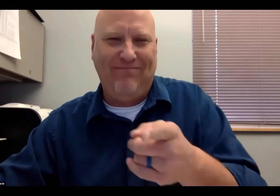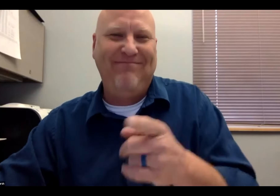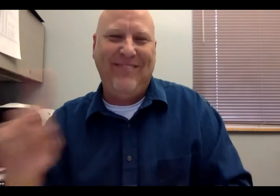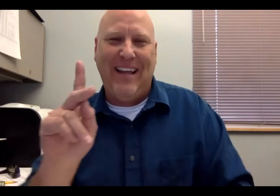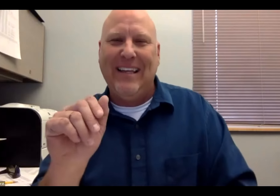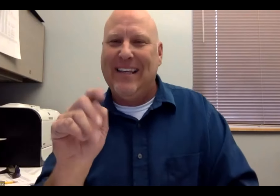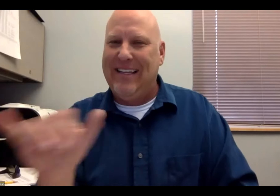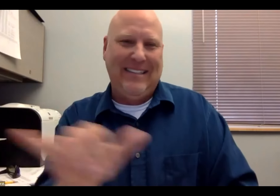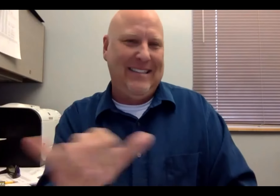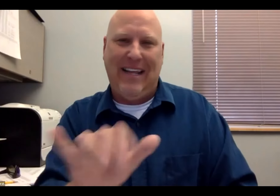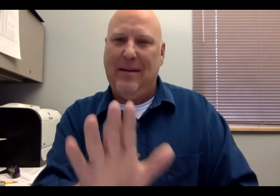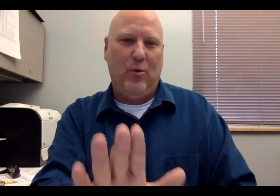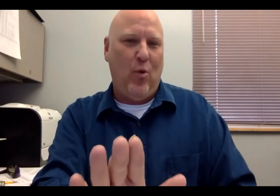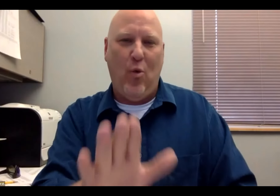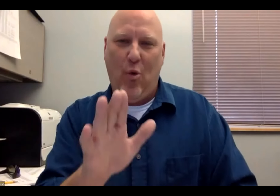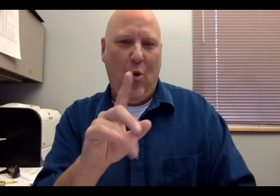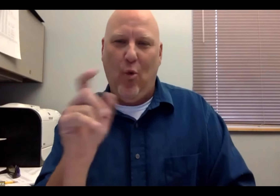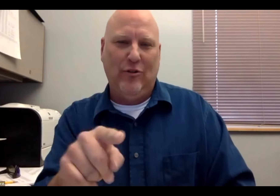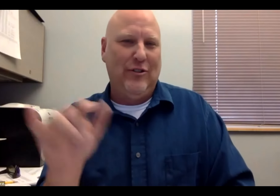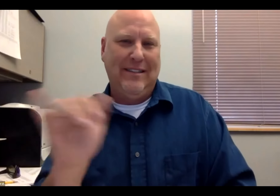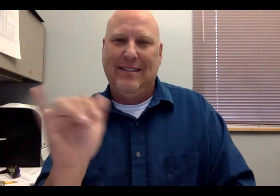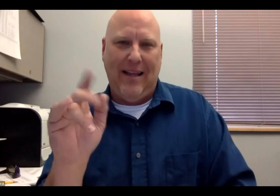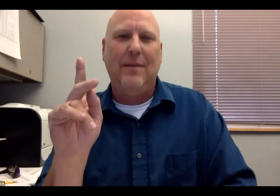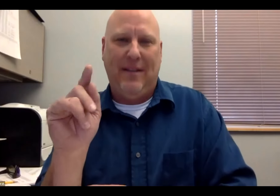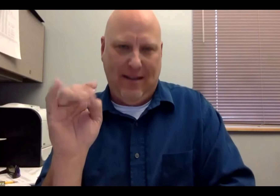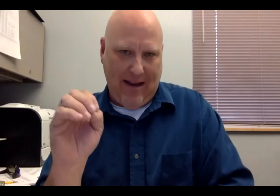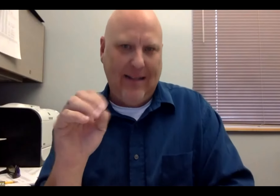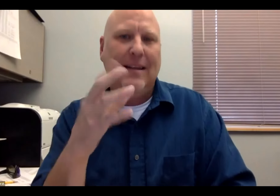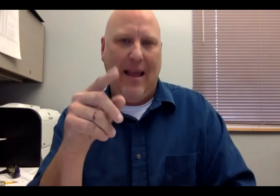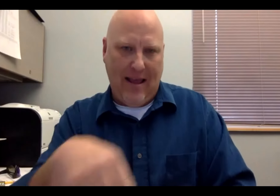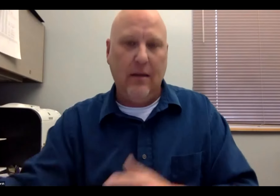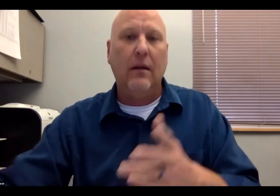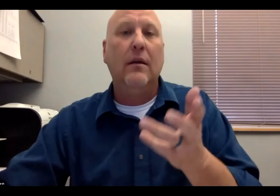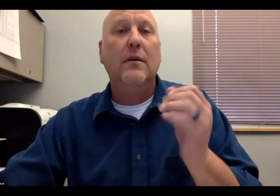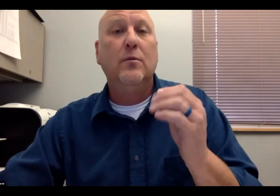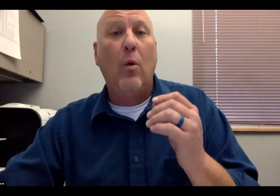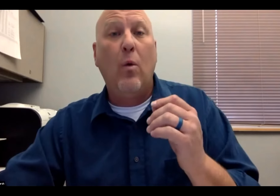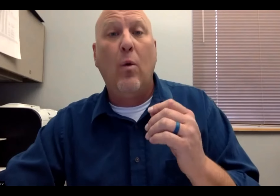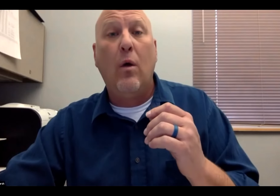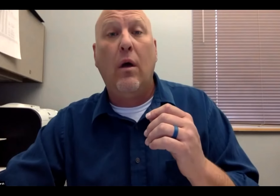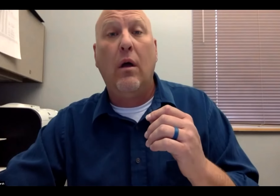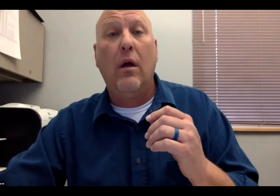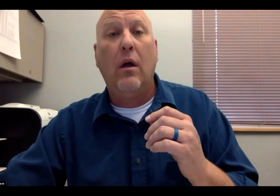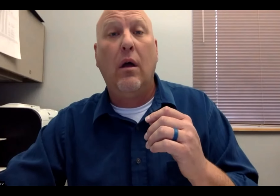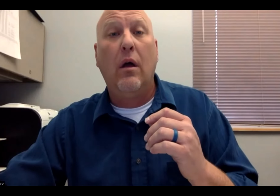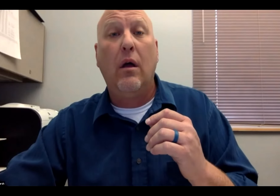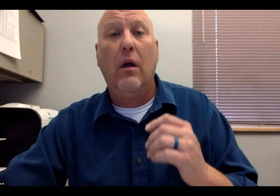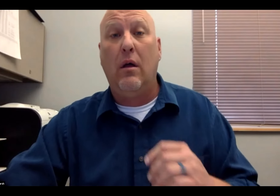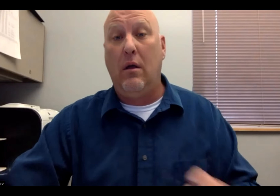Trenton: Both Michelle and Katie had comments responses to your question Kim.